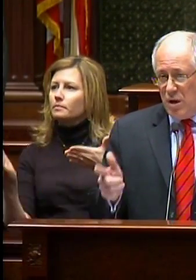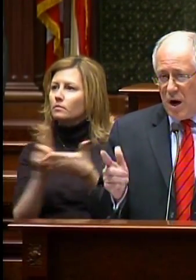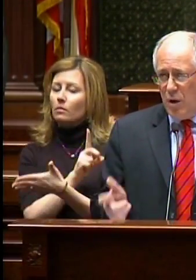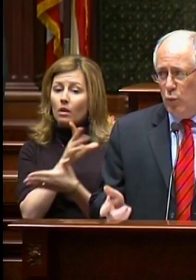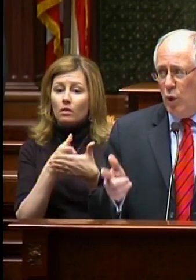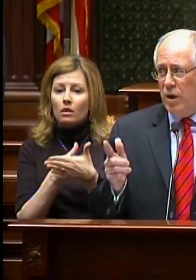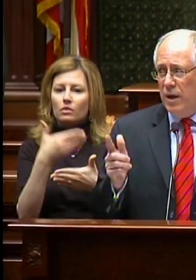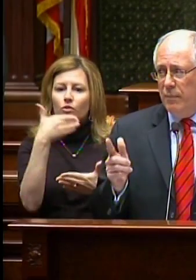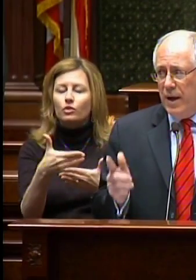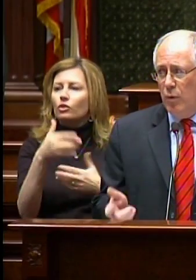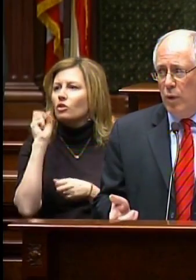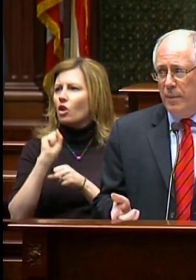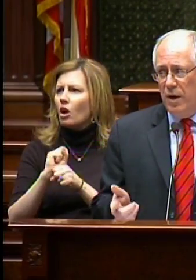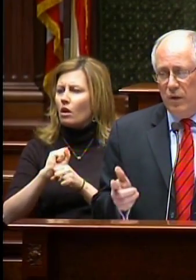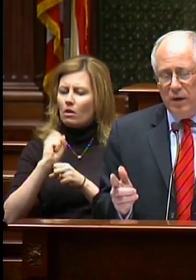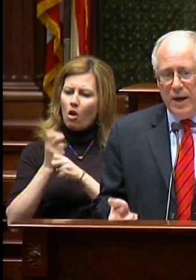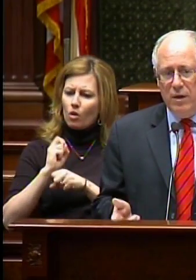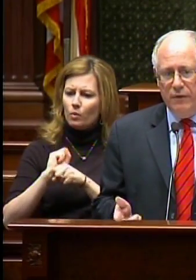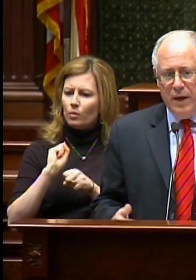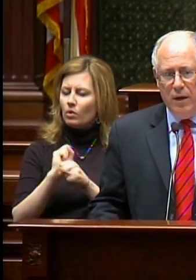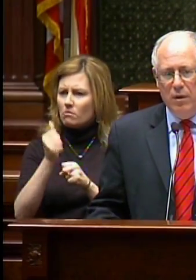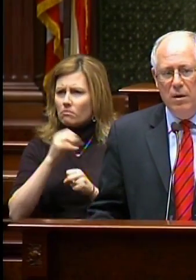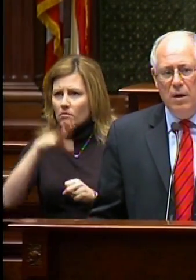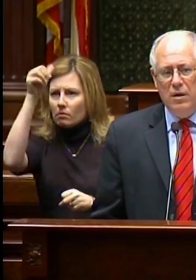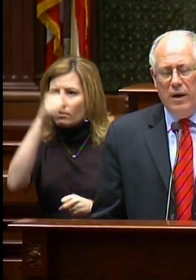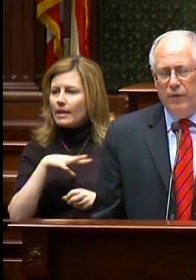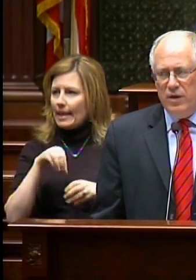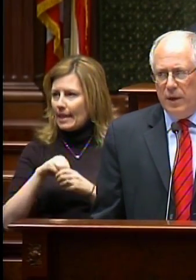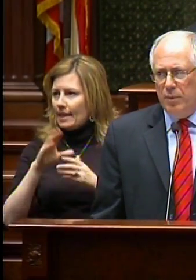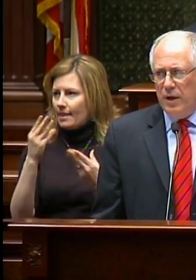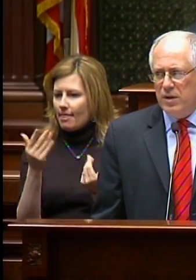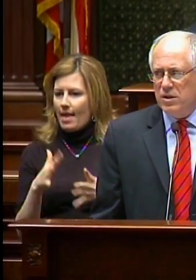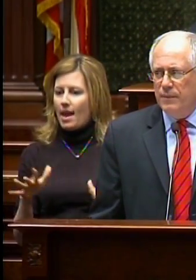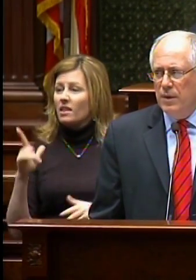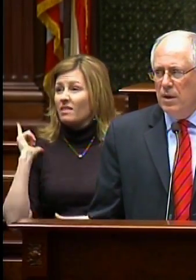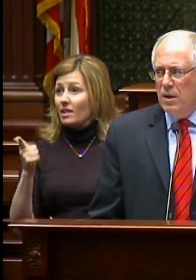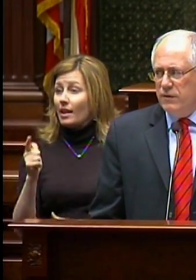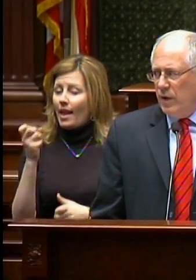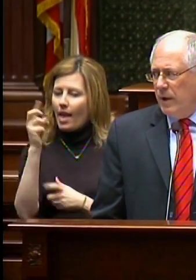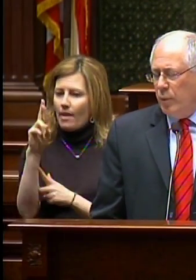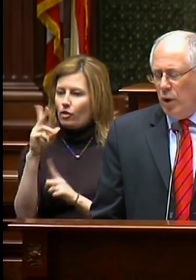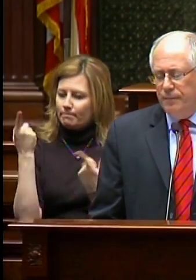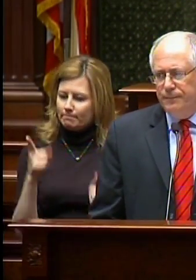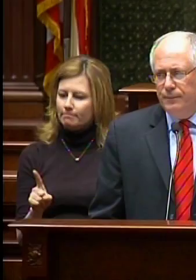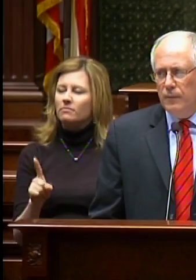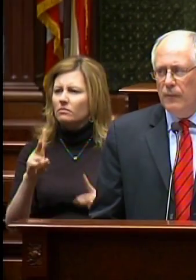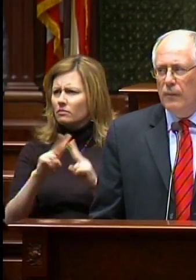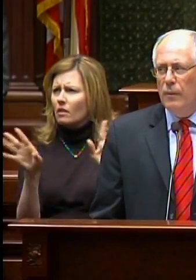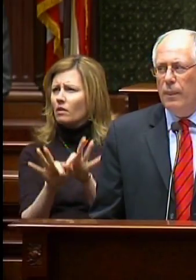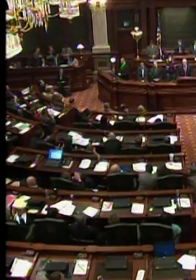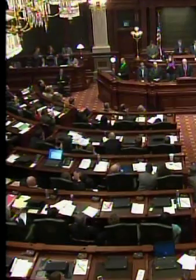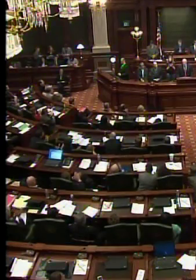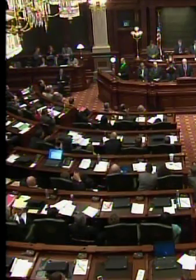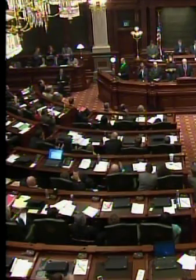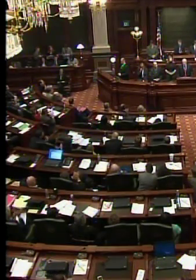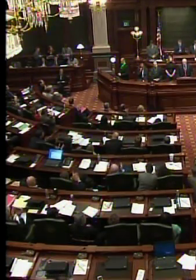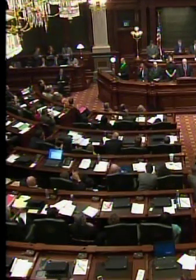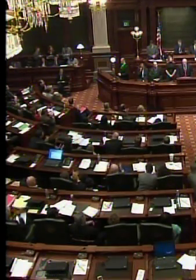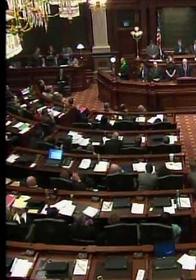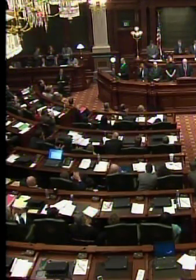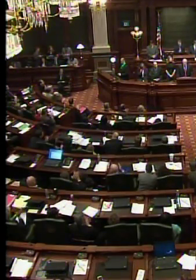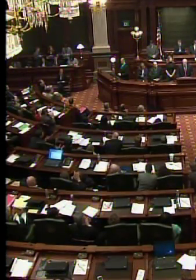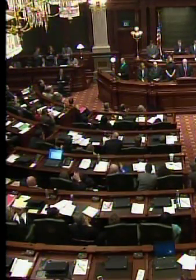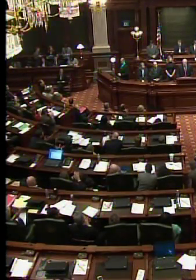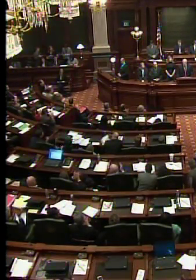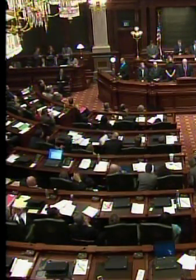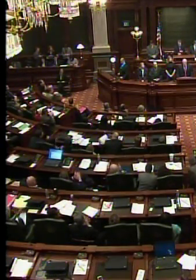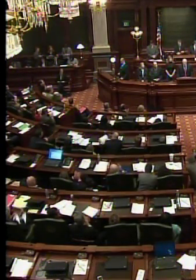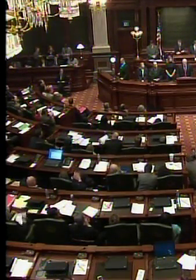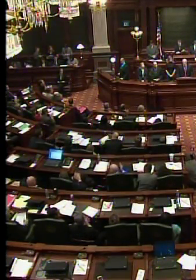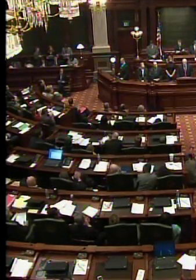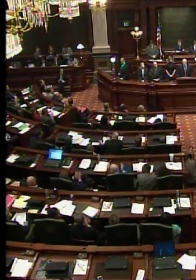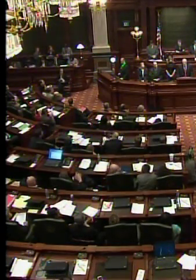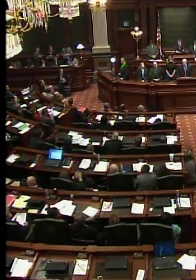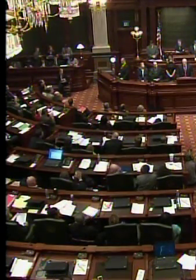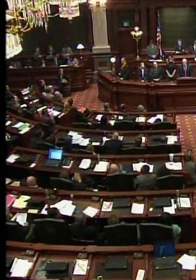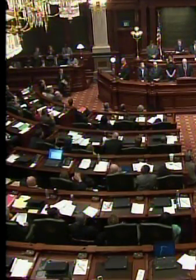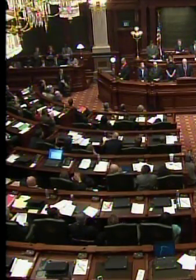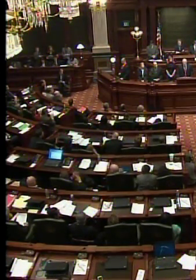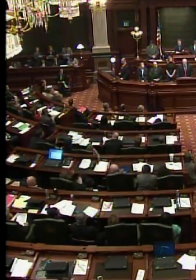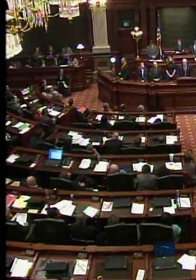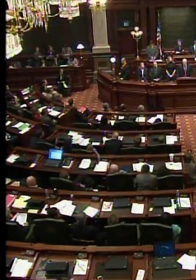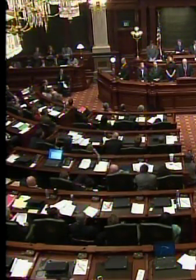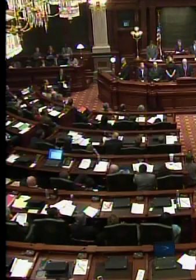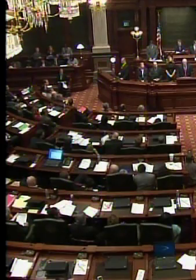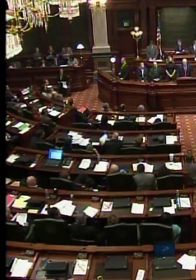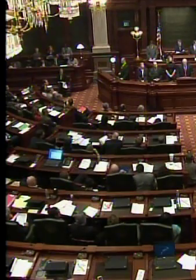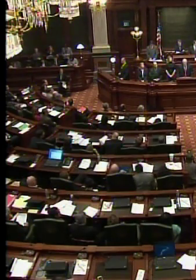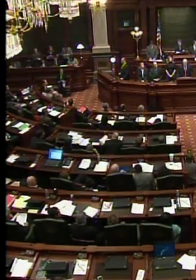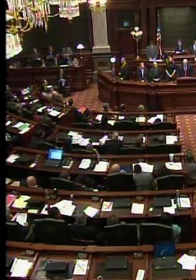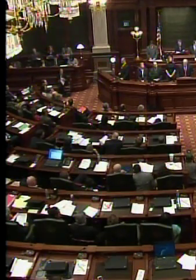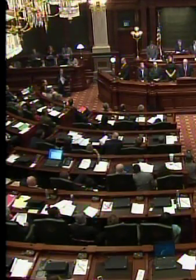hard-working men and women in the Land of Lincoln to ever take place. It’s very important.